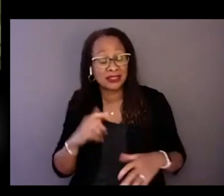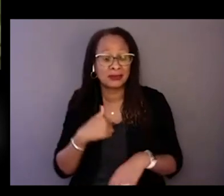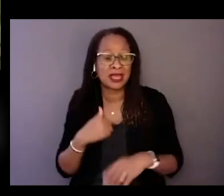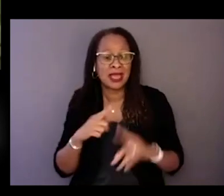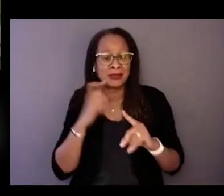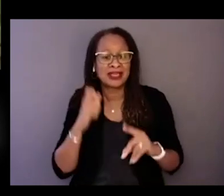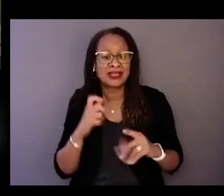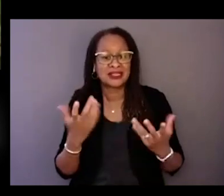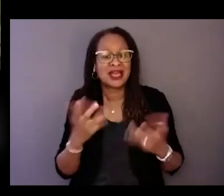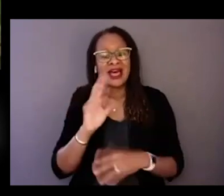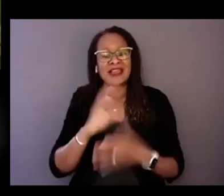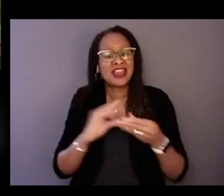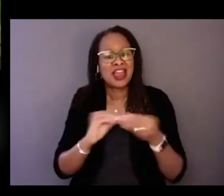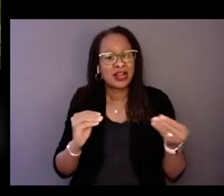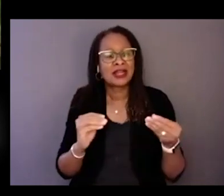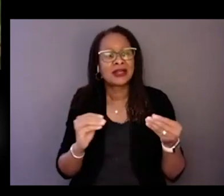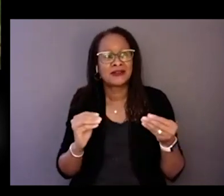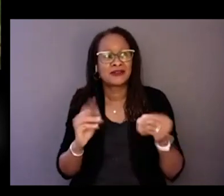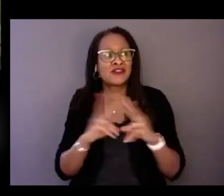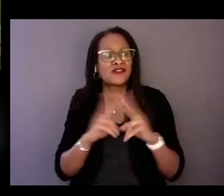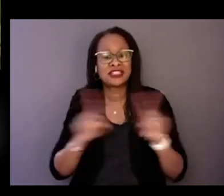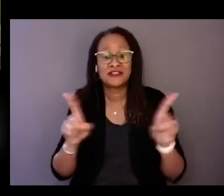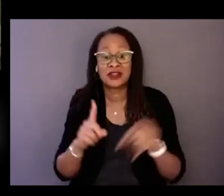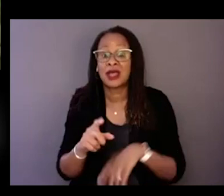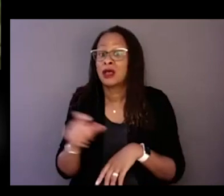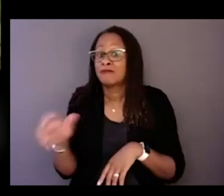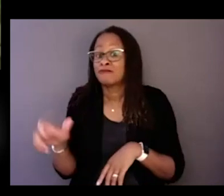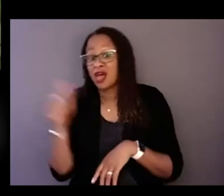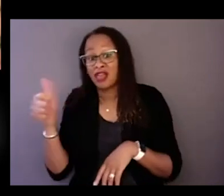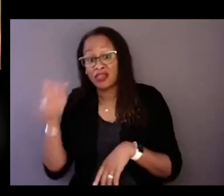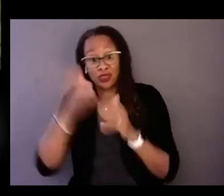The narrative was Britney was a puppet who was taken advantage of. And so the idea that so many people independently